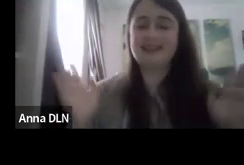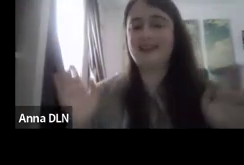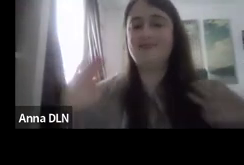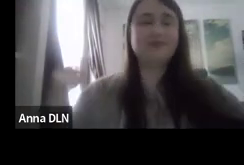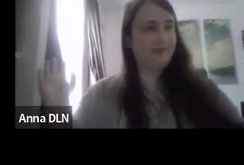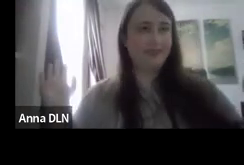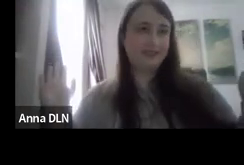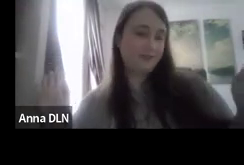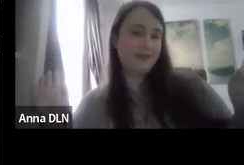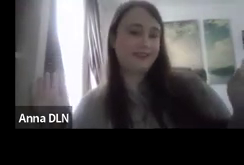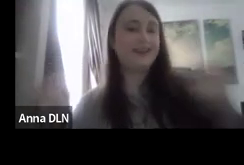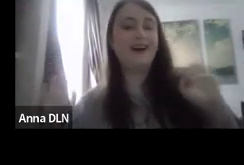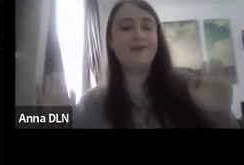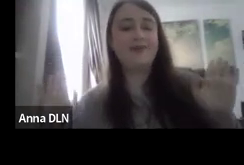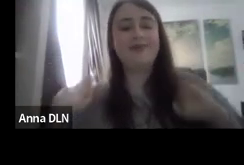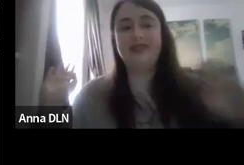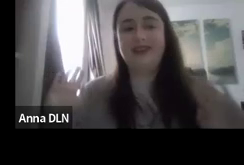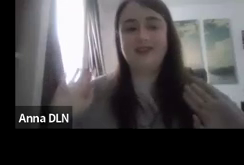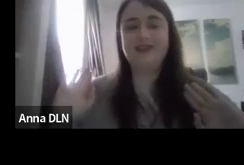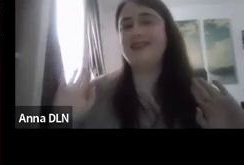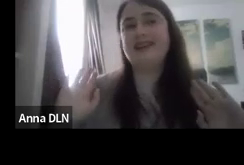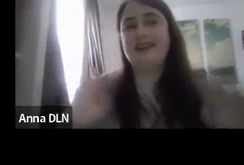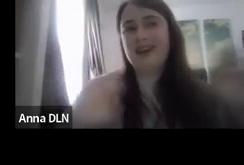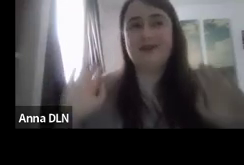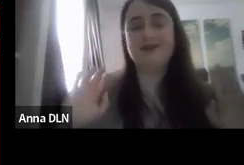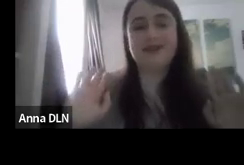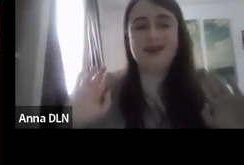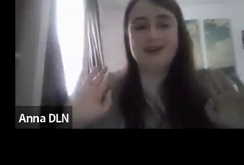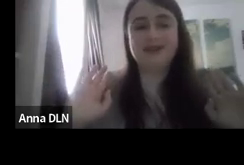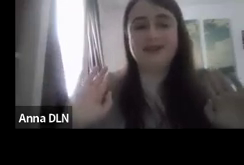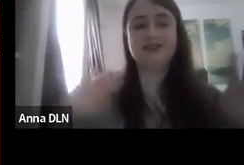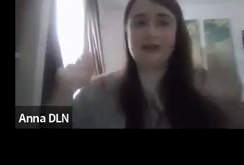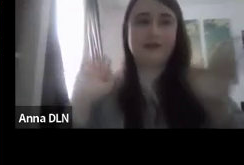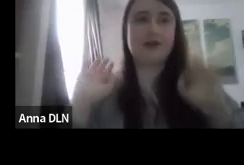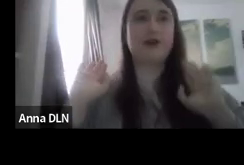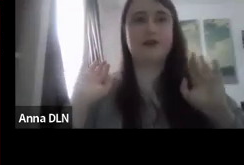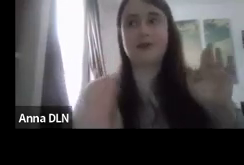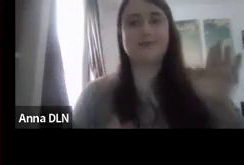Next slide. That's it from me. Thank you for listening. Happy to answer any questions. Sorry for going over a bit.